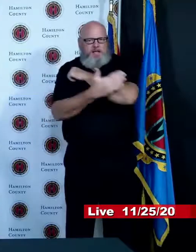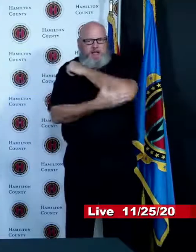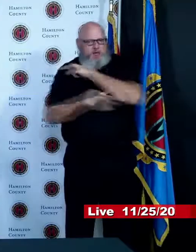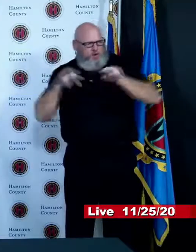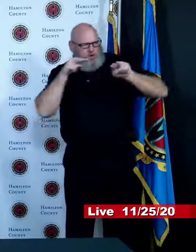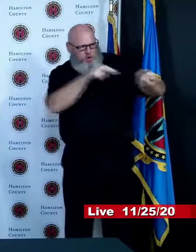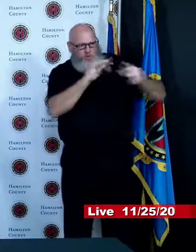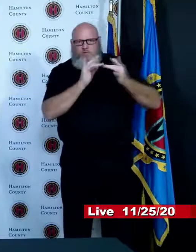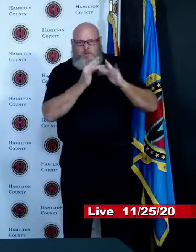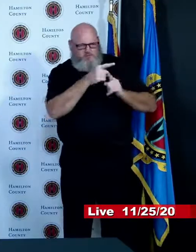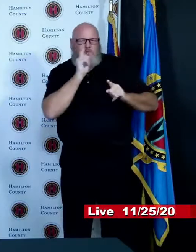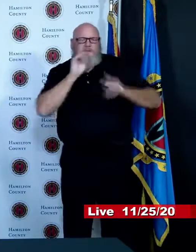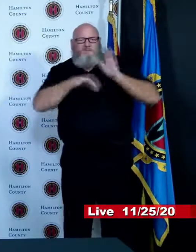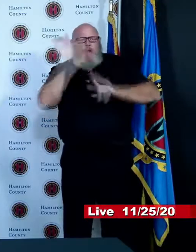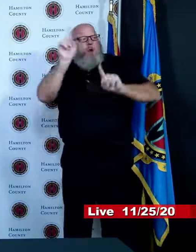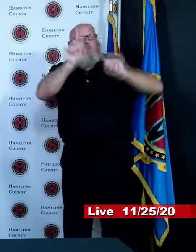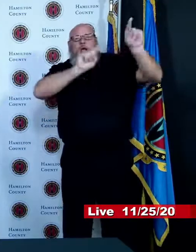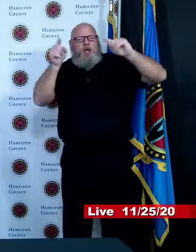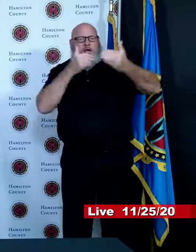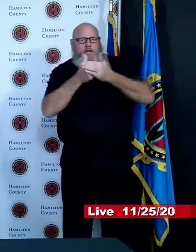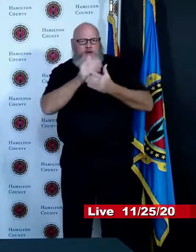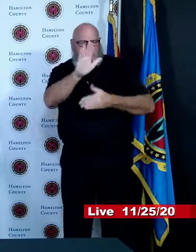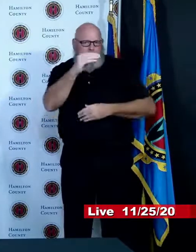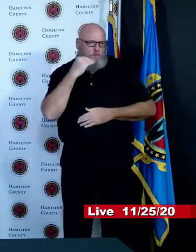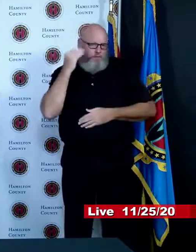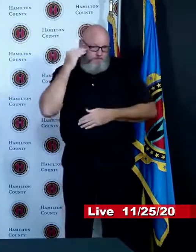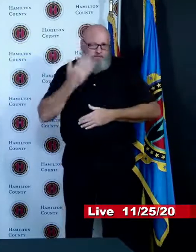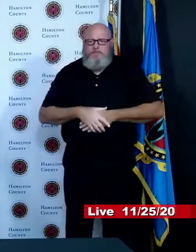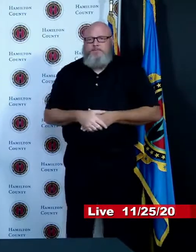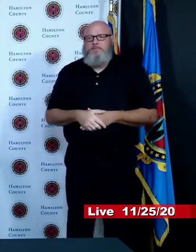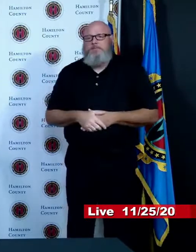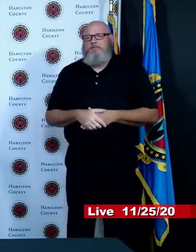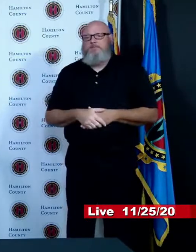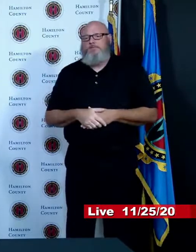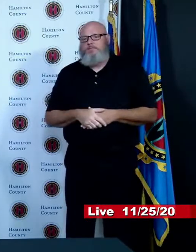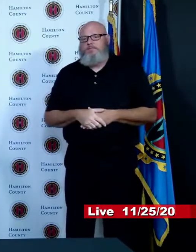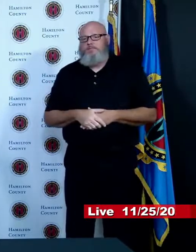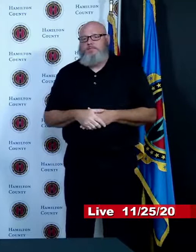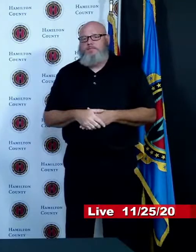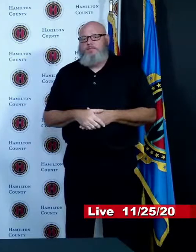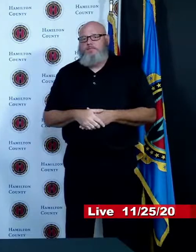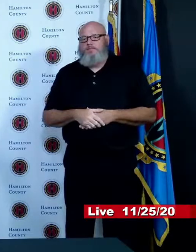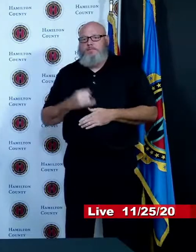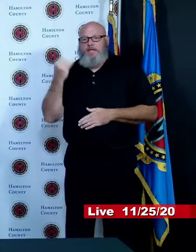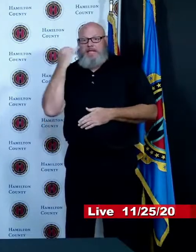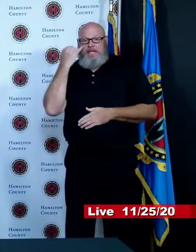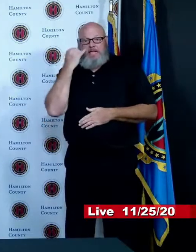and I also like to point out that if you get tested and you're symptomatic please stay home